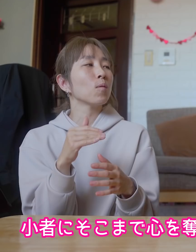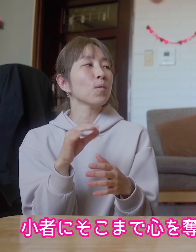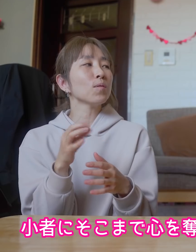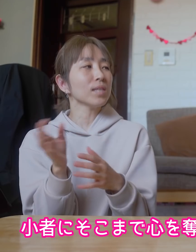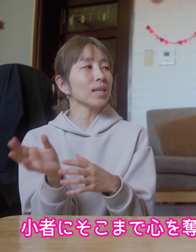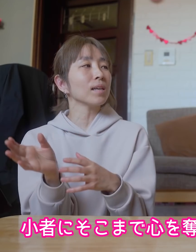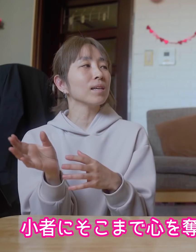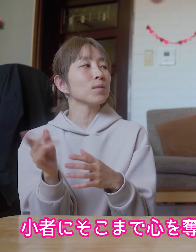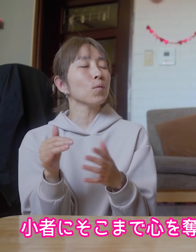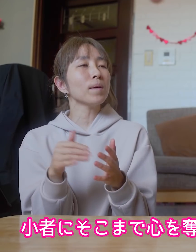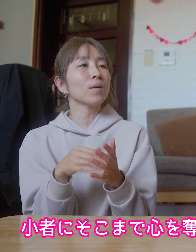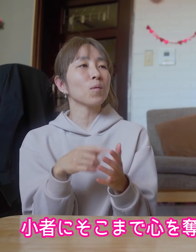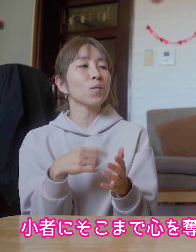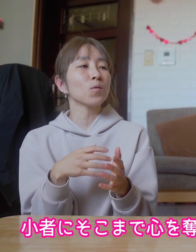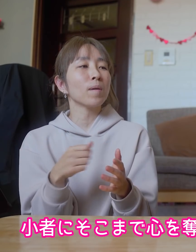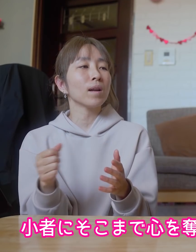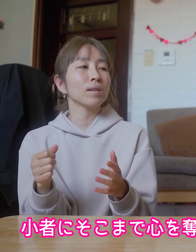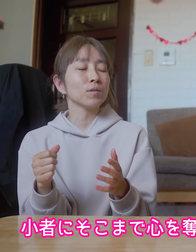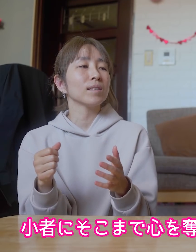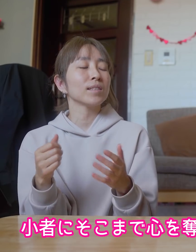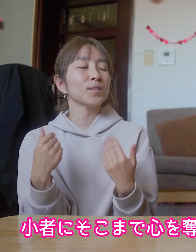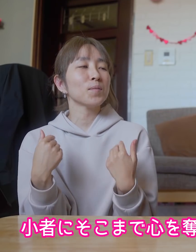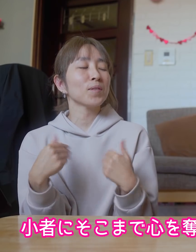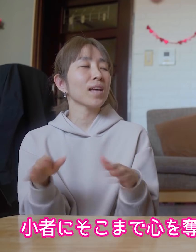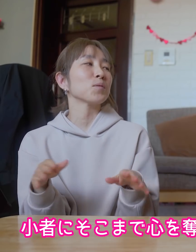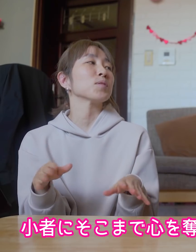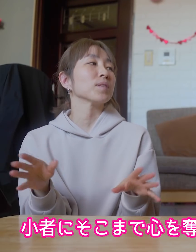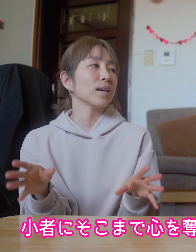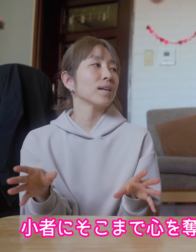I don't think it's necessary to be so worried by such people.